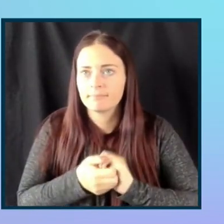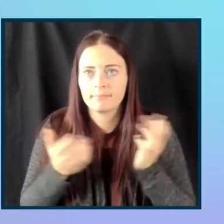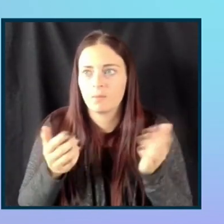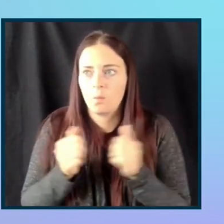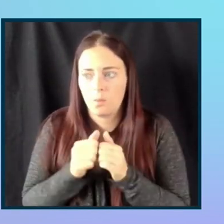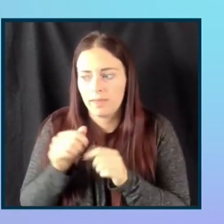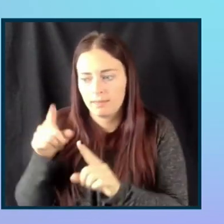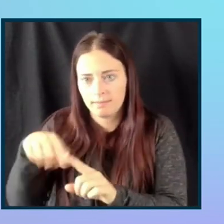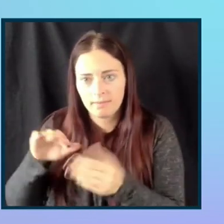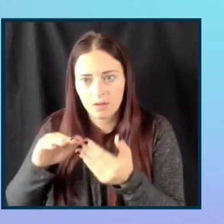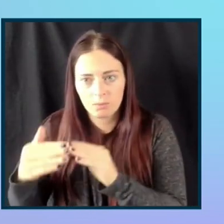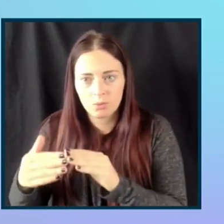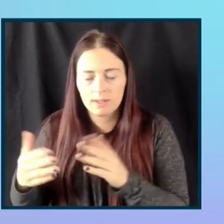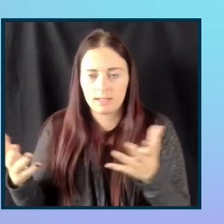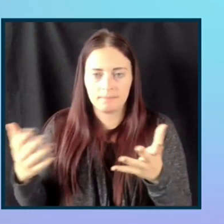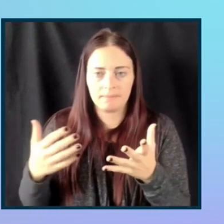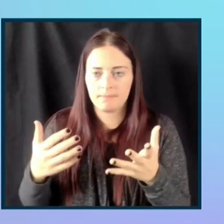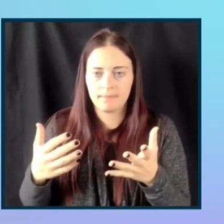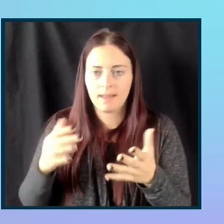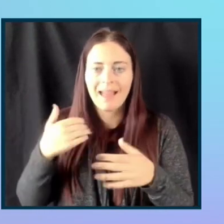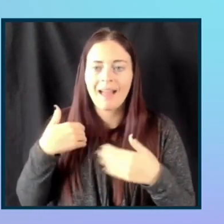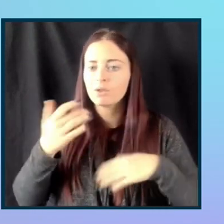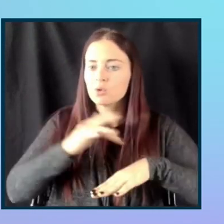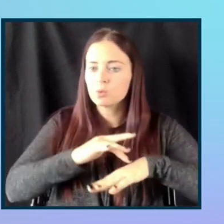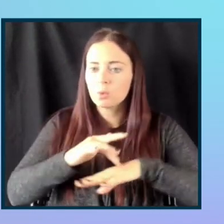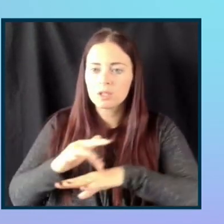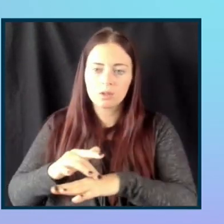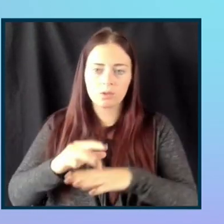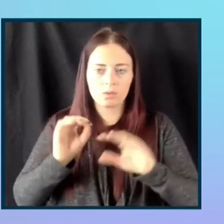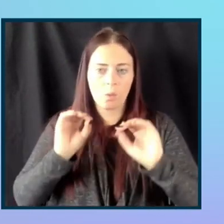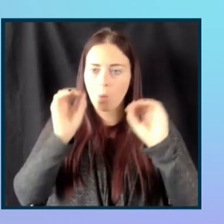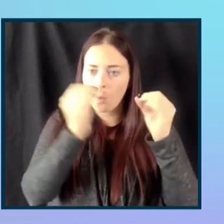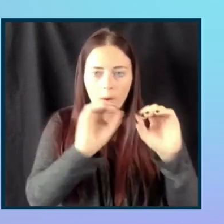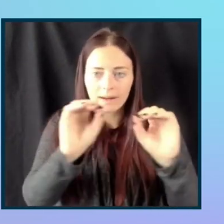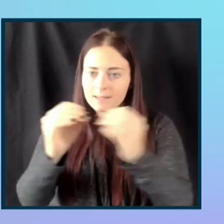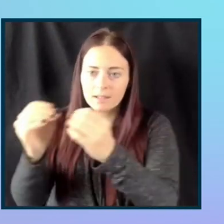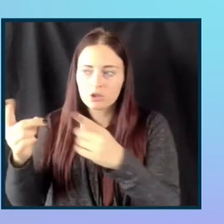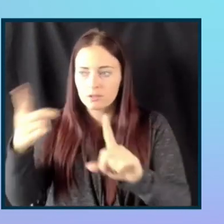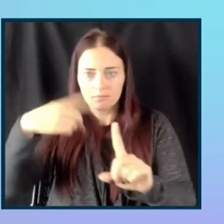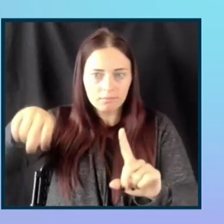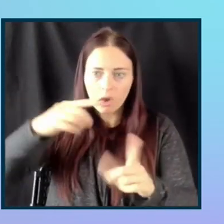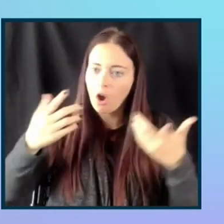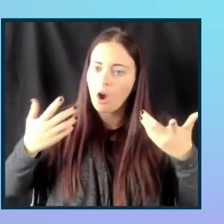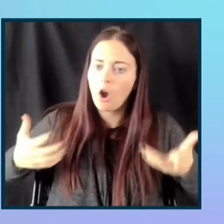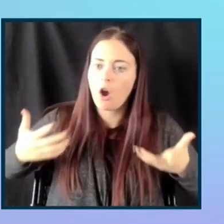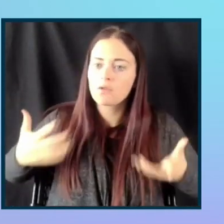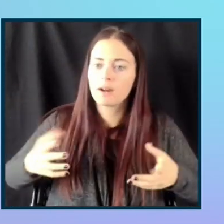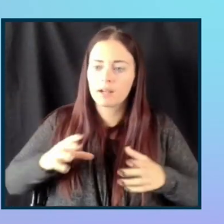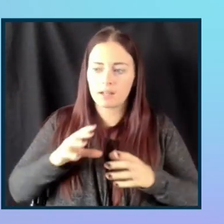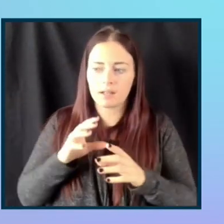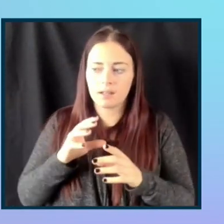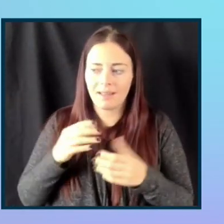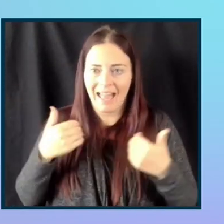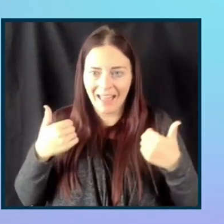There are sources, there are organizations, there are groups out there that are doing this already. And we should be partnering with and leaning on the groups,